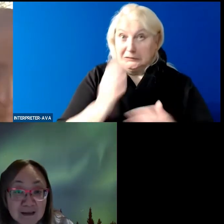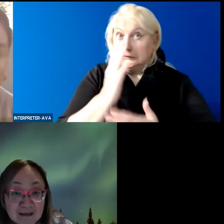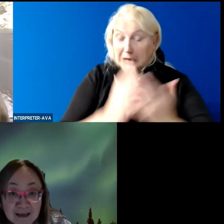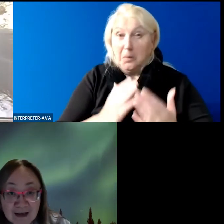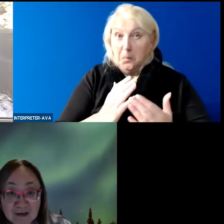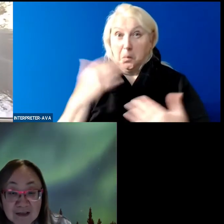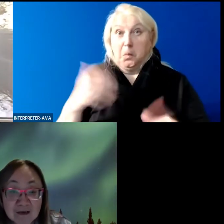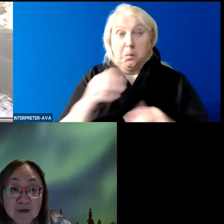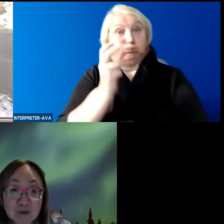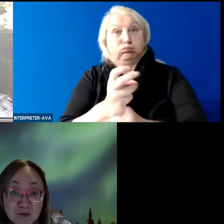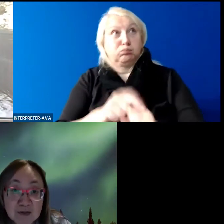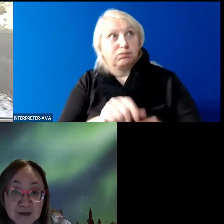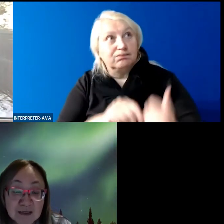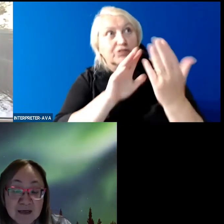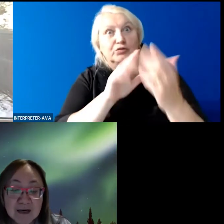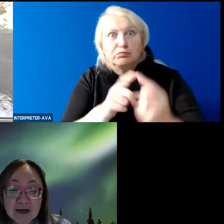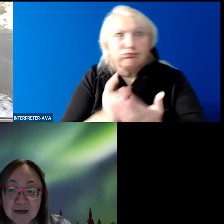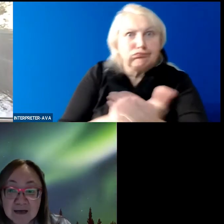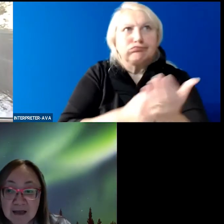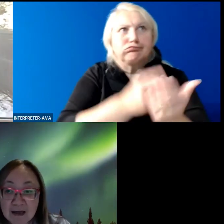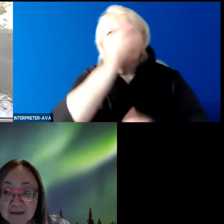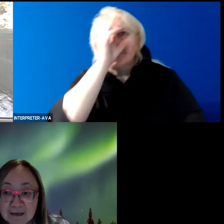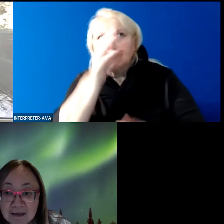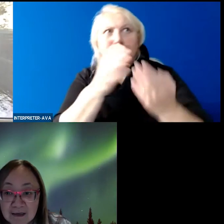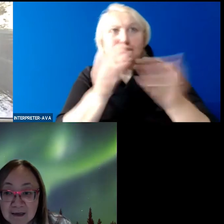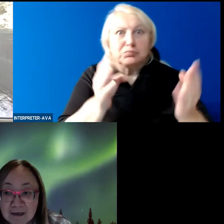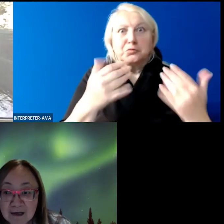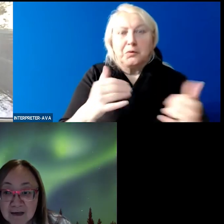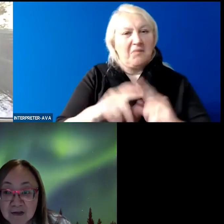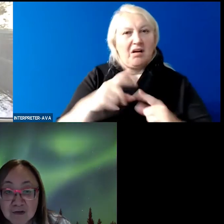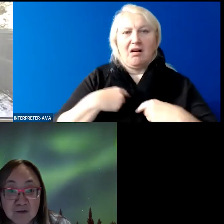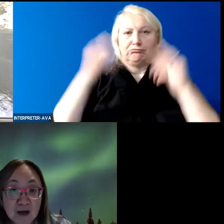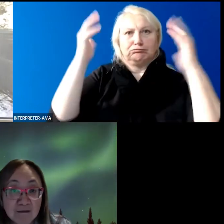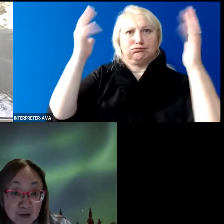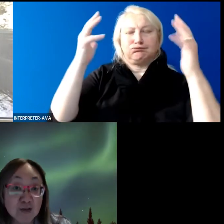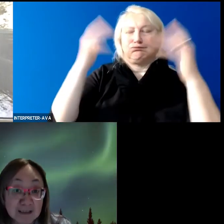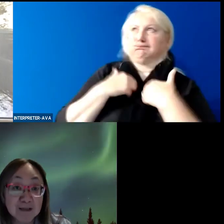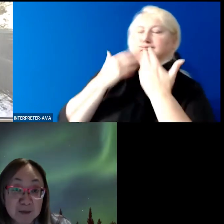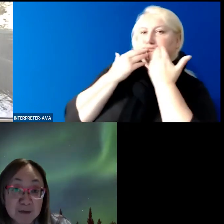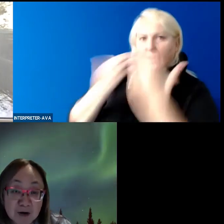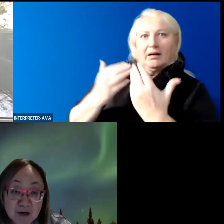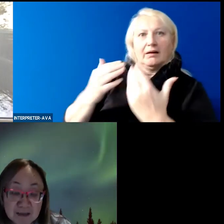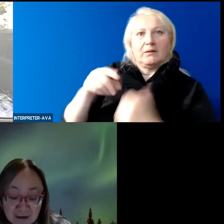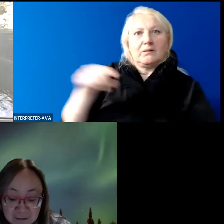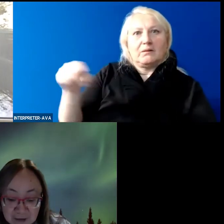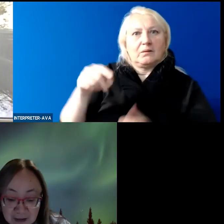instigators and I am so thrilled that you have all agreed to be a part of